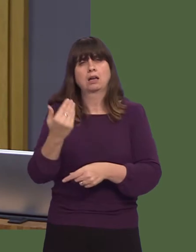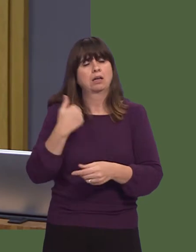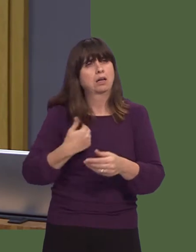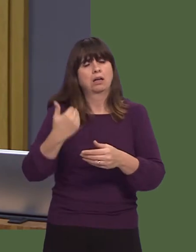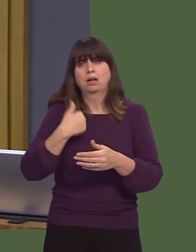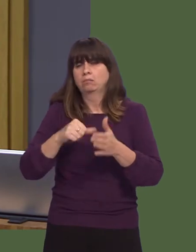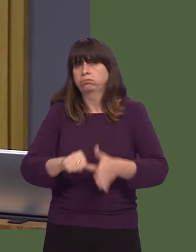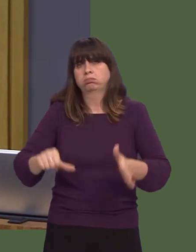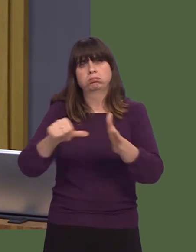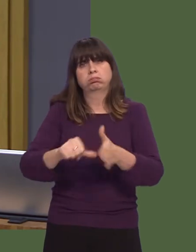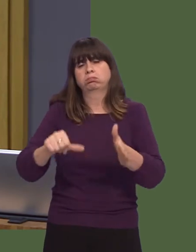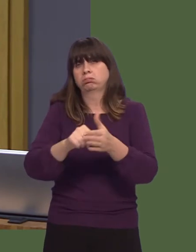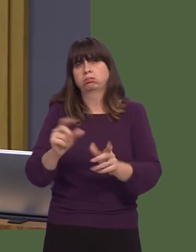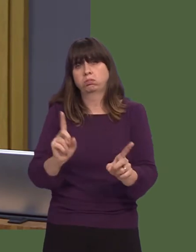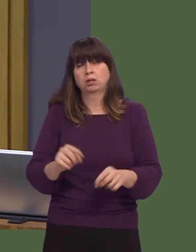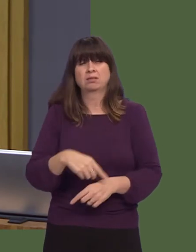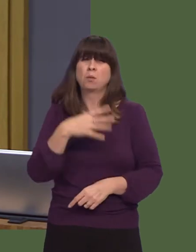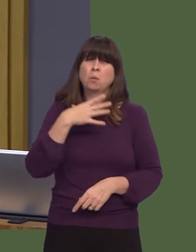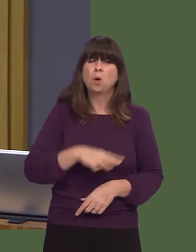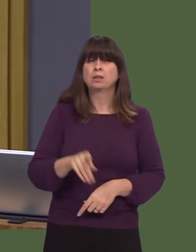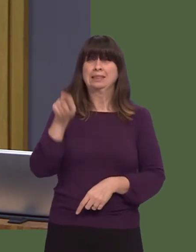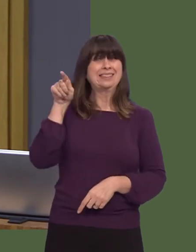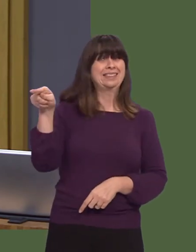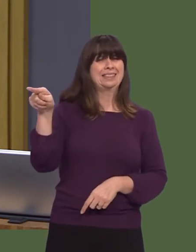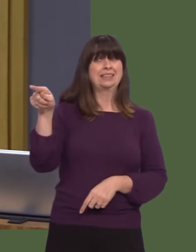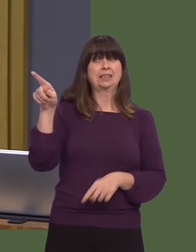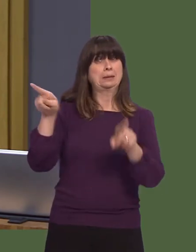nhw'n dymuno gwneud hynny. Mi fyddai cael y math yna o addewid, o sicrhau gweithiwr